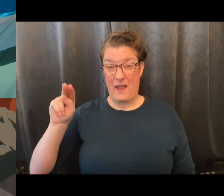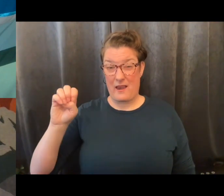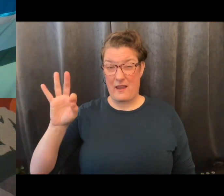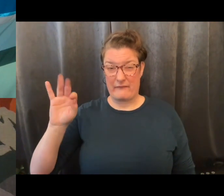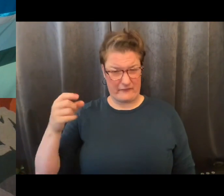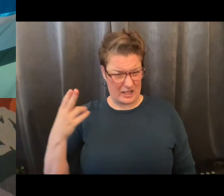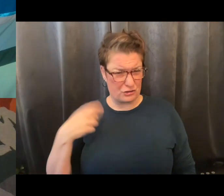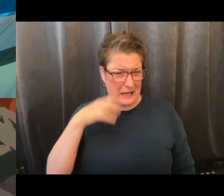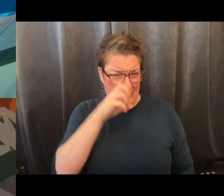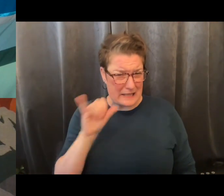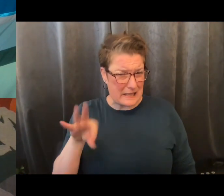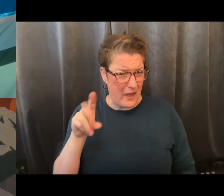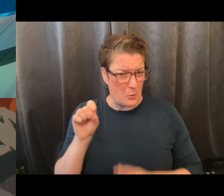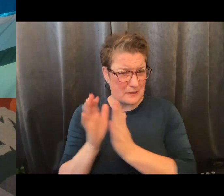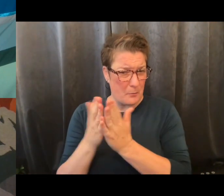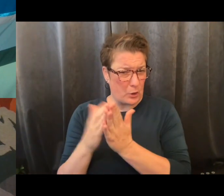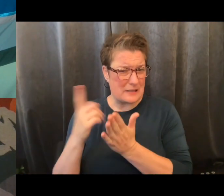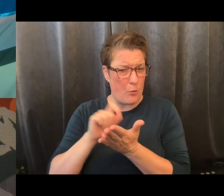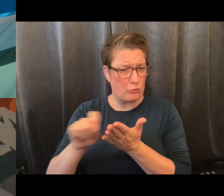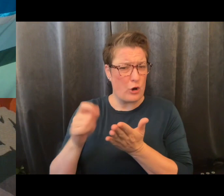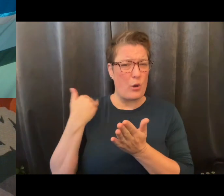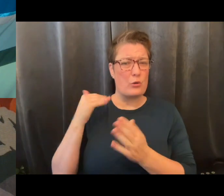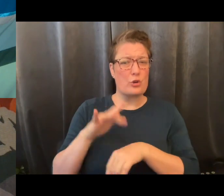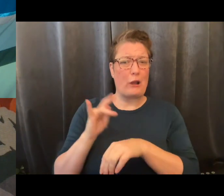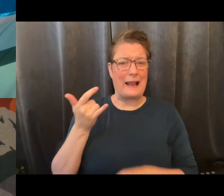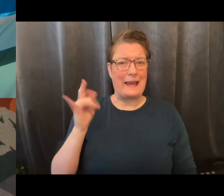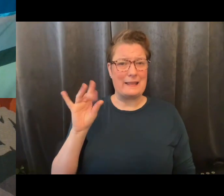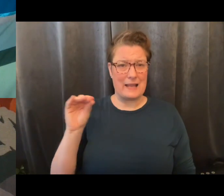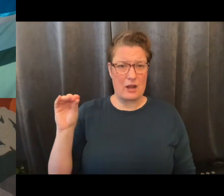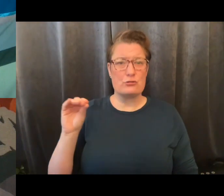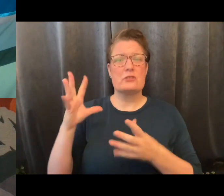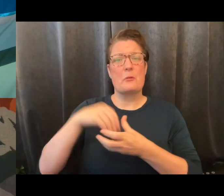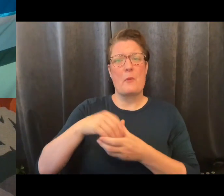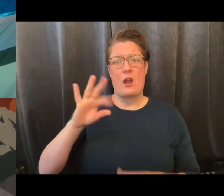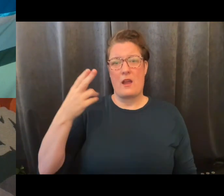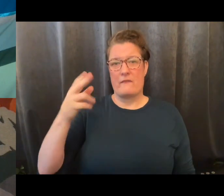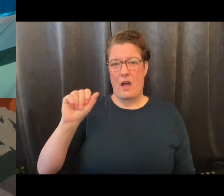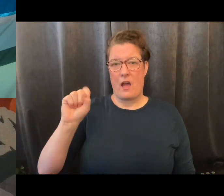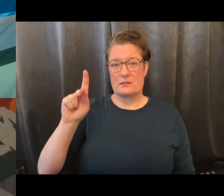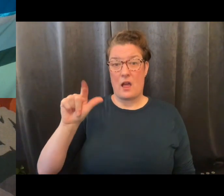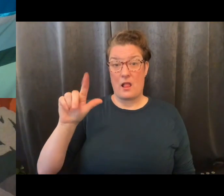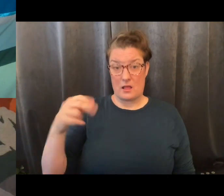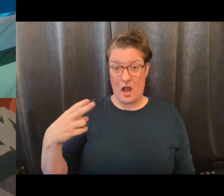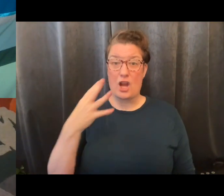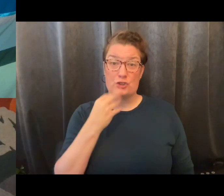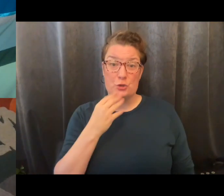early 1800s and part of the Haskalah Jewish Enlightenment movement, which was, like, an alternative to Hasidism.